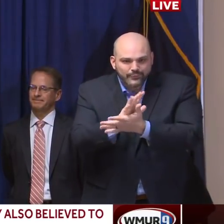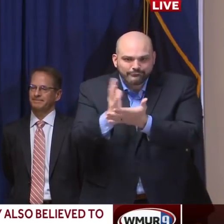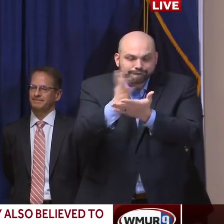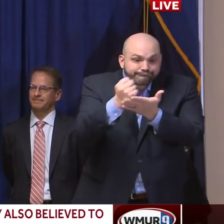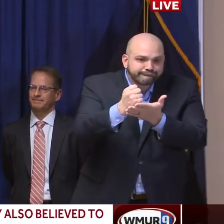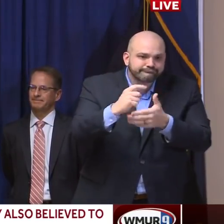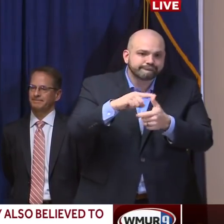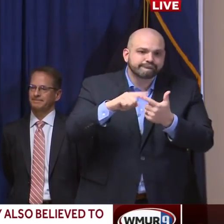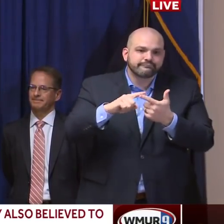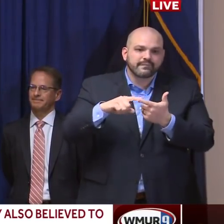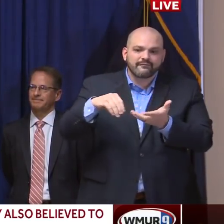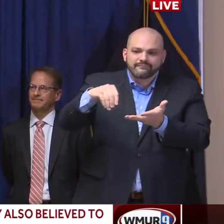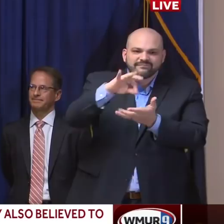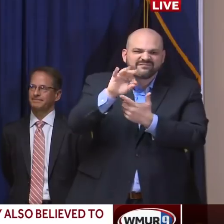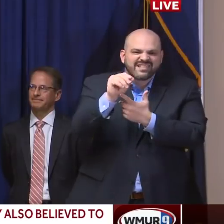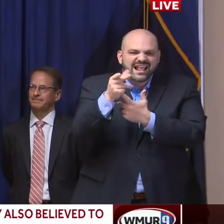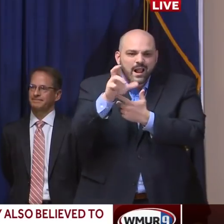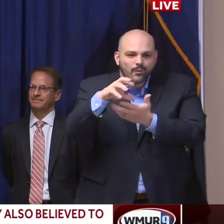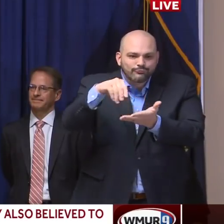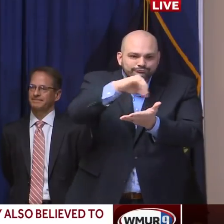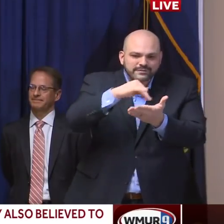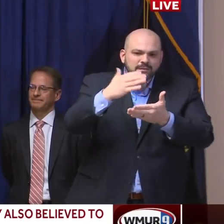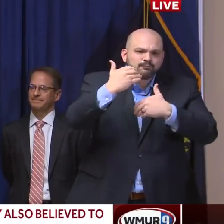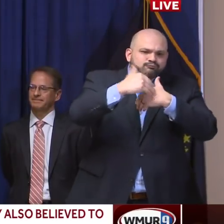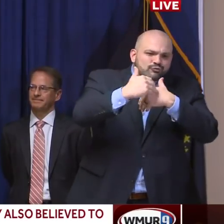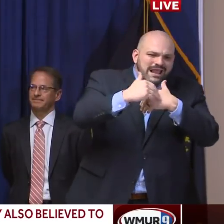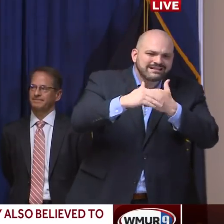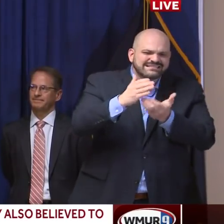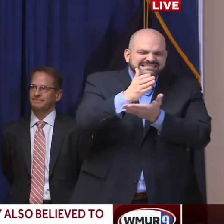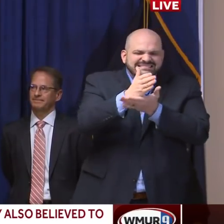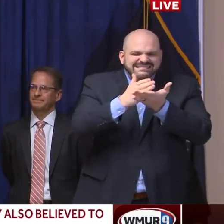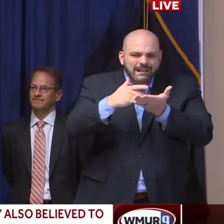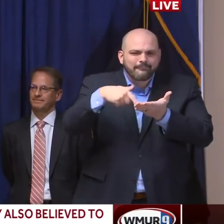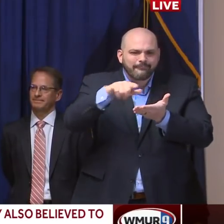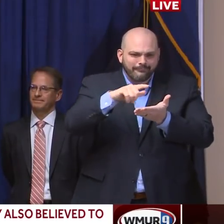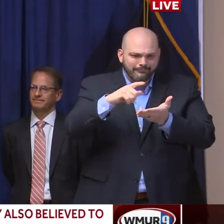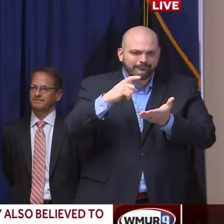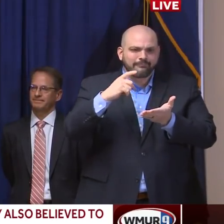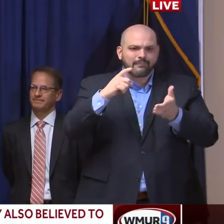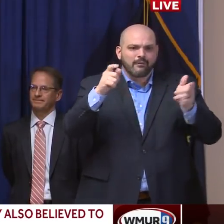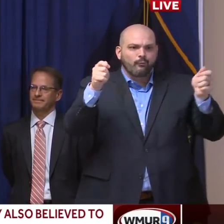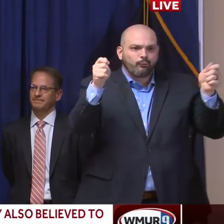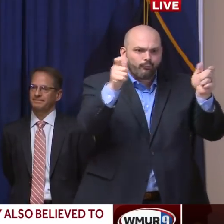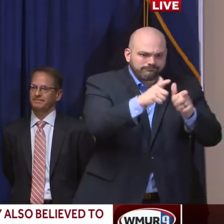THERE IS CLEARLY A RUN ON THINGS MORE PAPER PRODUCTS. SOME OF THE TOILET PAPER, FLOUR, BREAD.